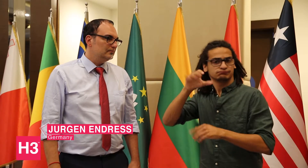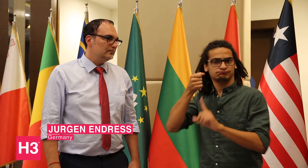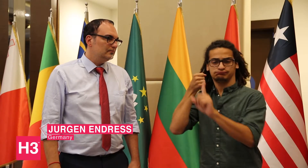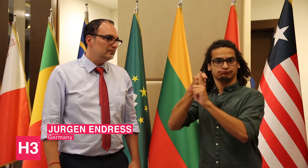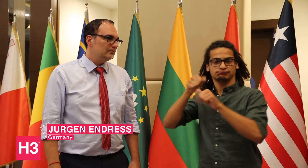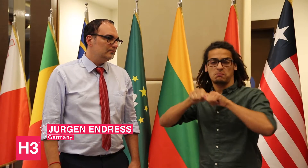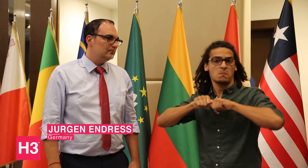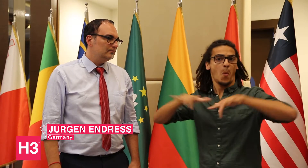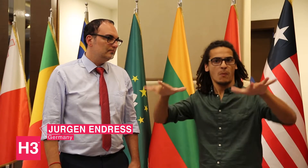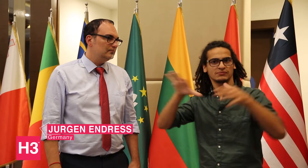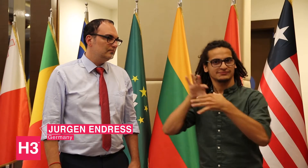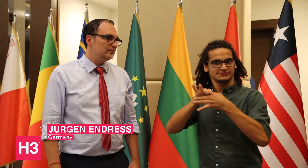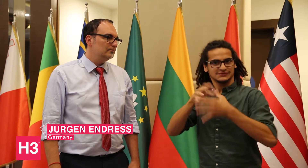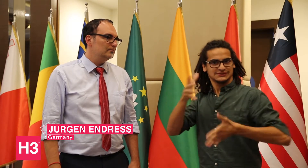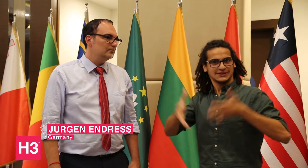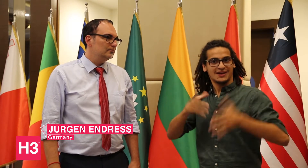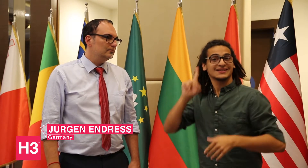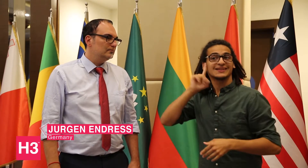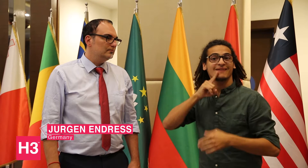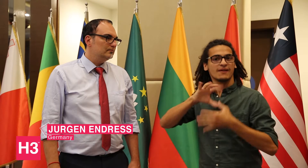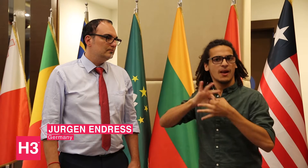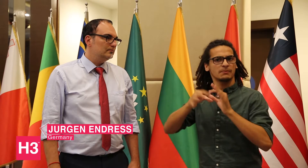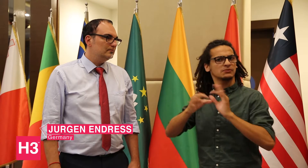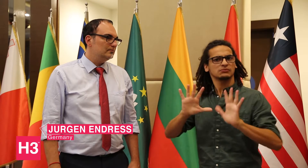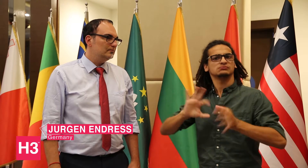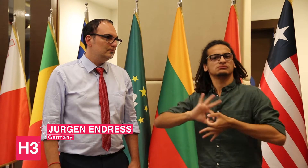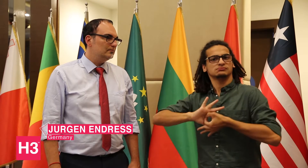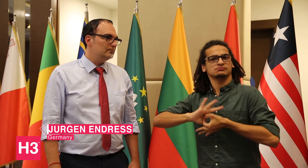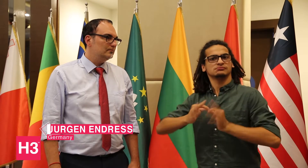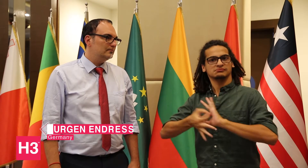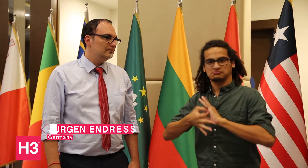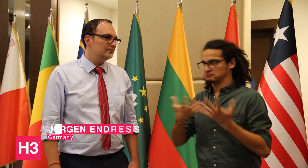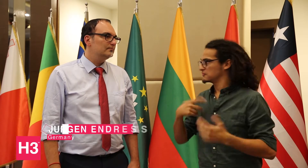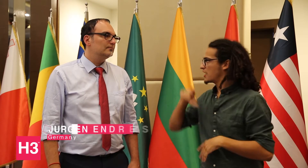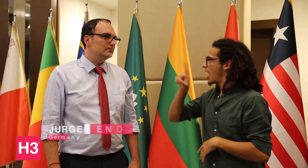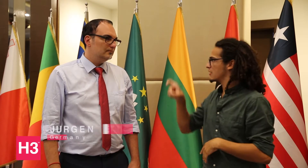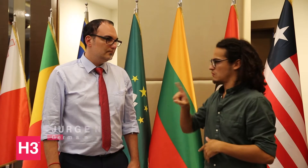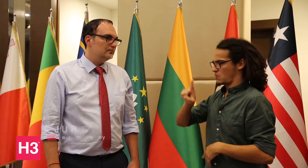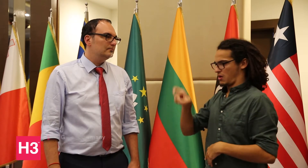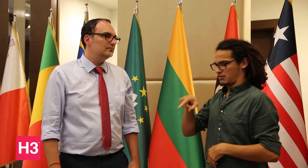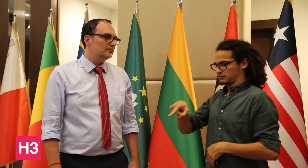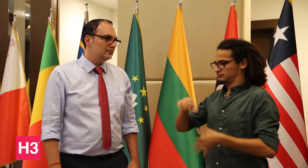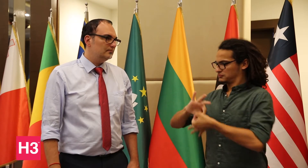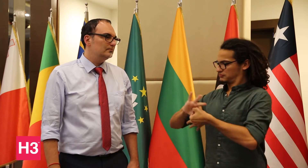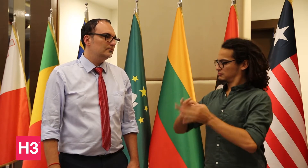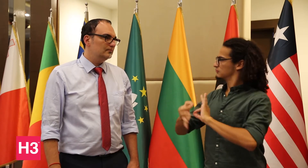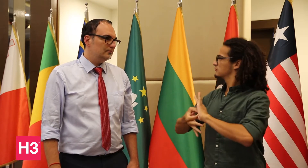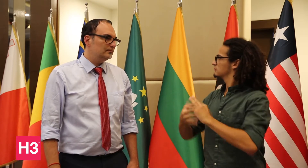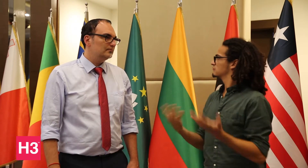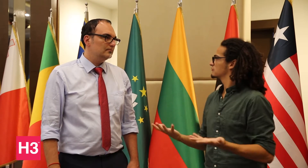the sign “Deaflympics” without “Deaf” and the chain links of the Olympic rings. Can you tell us about it?